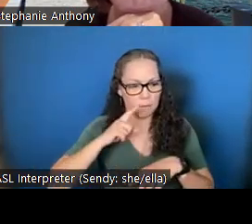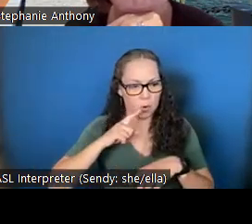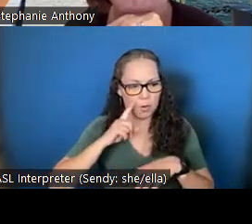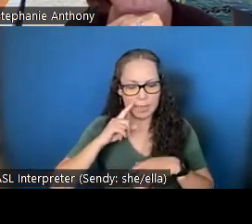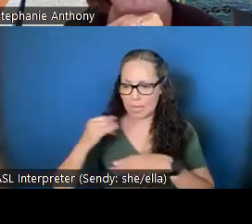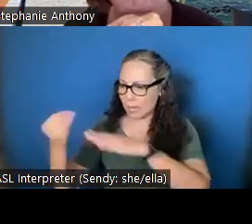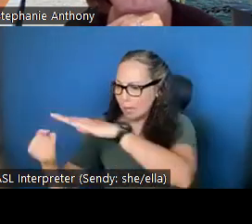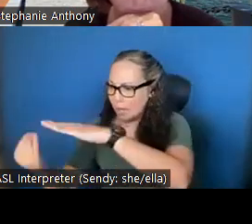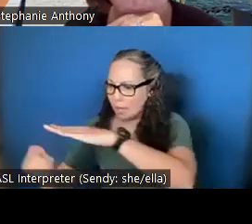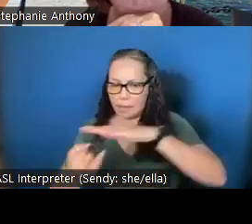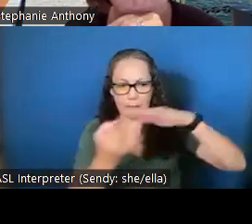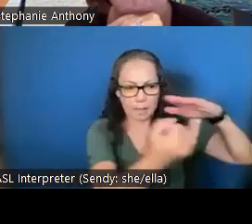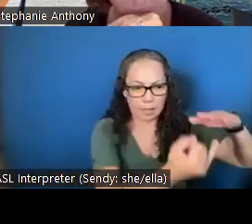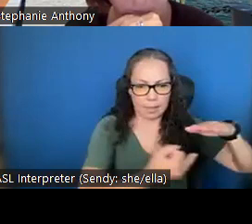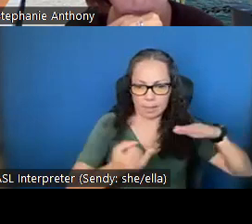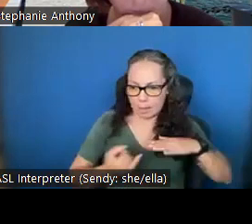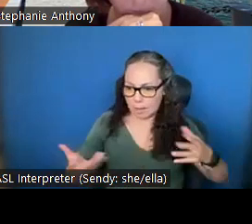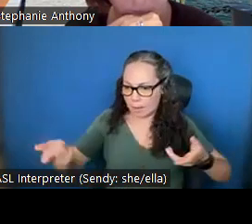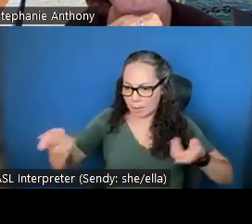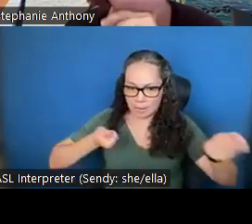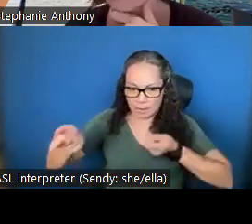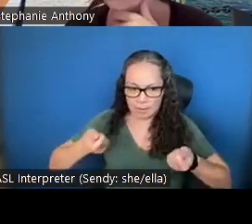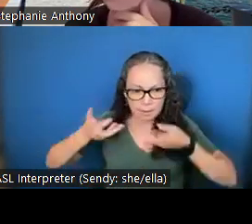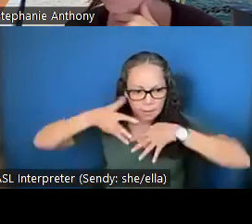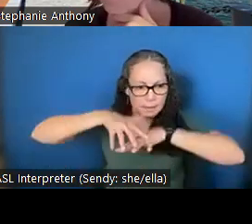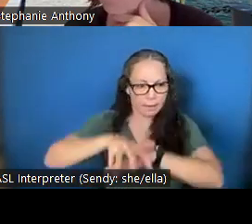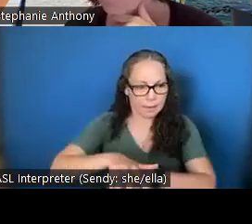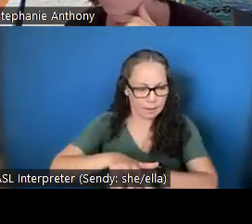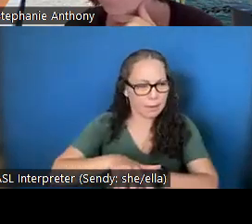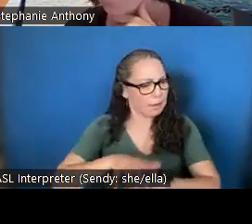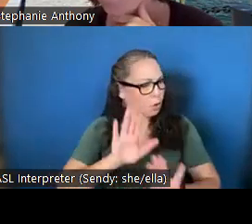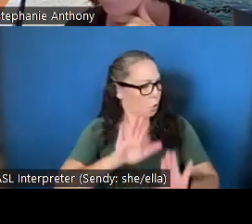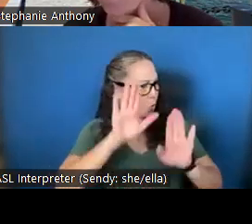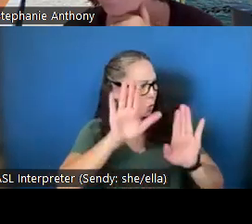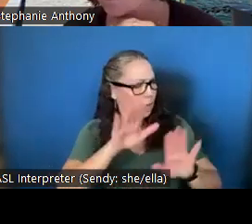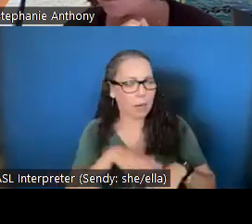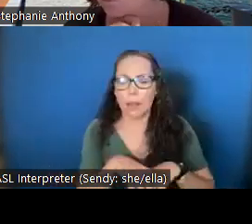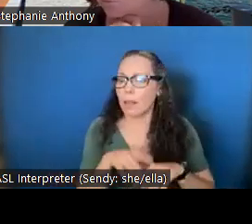little Hoover Commission uh hearing on this matter couple of weeks ago ago and uh one of the members